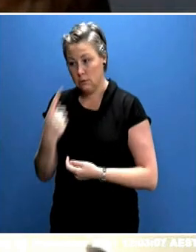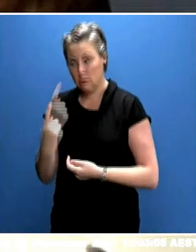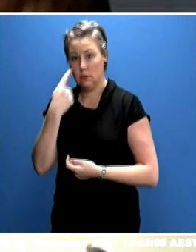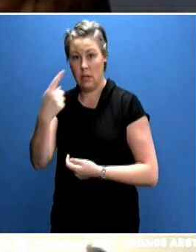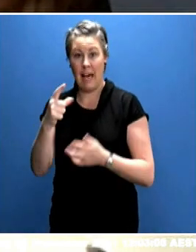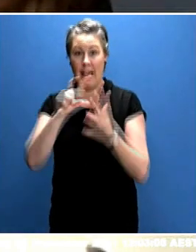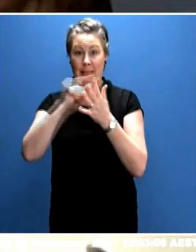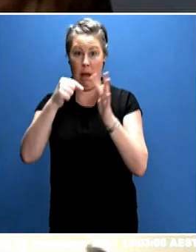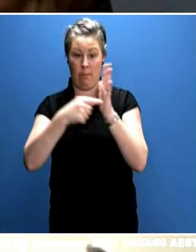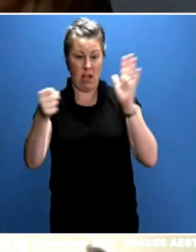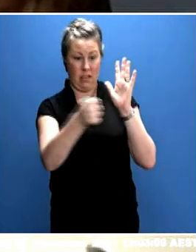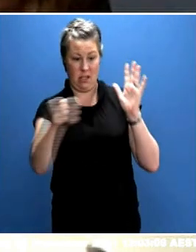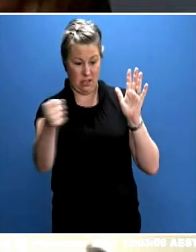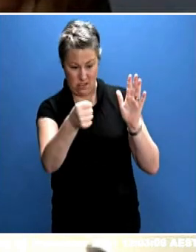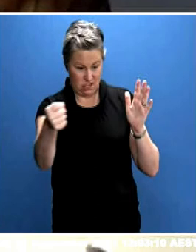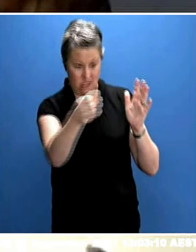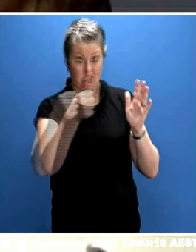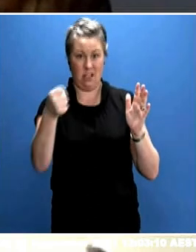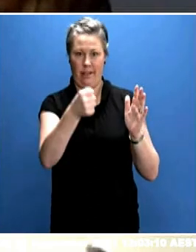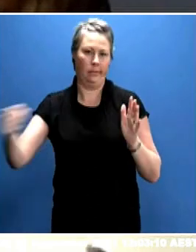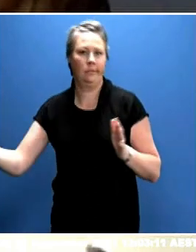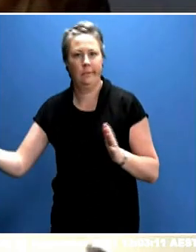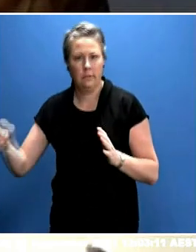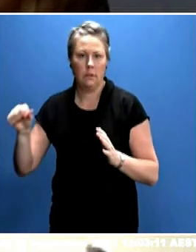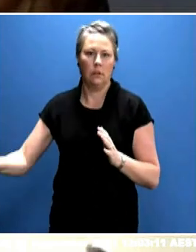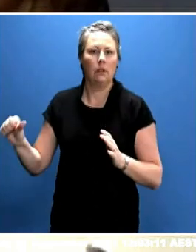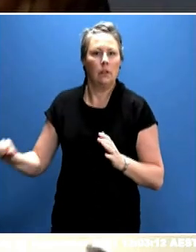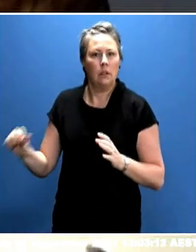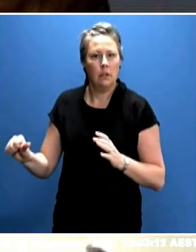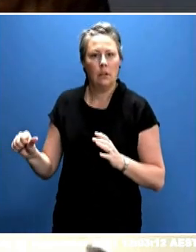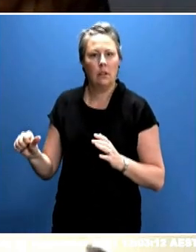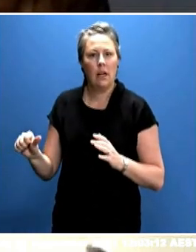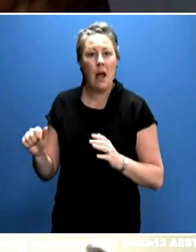nowhere else to put these kids. We're told over and over again that they've got limited group homes,